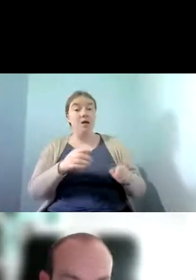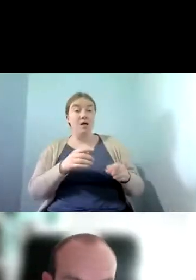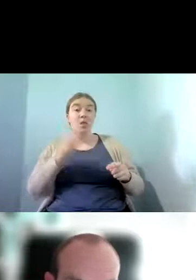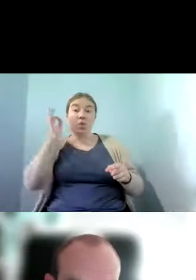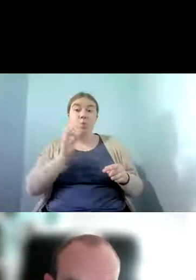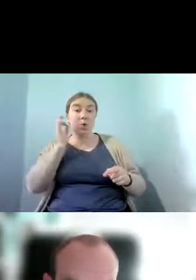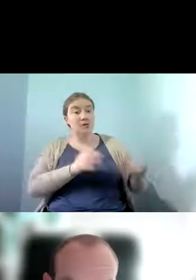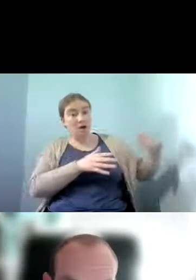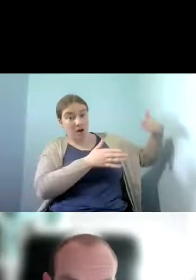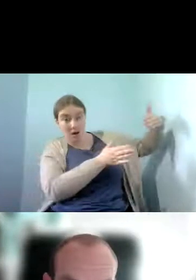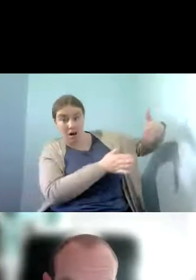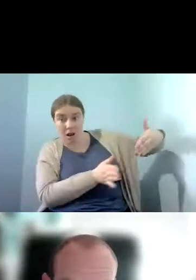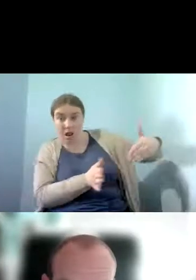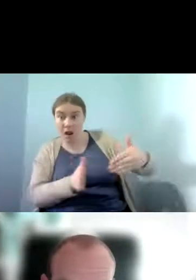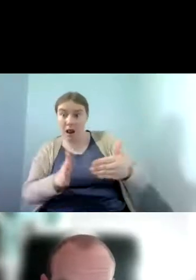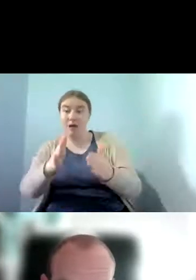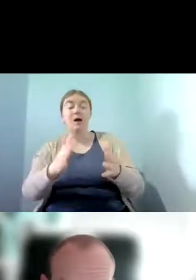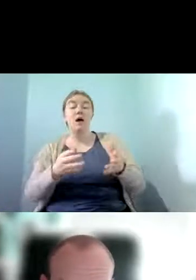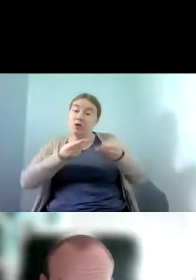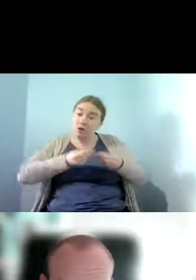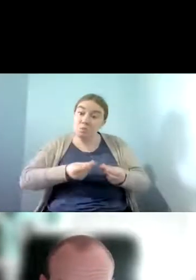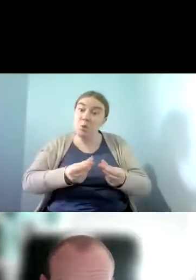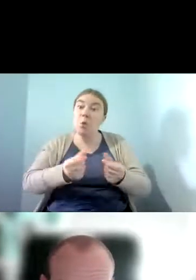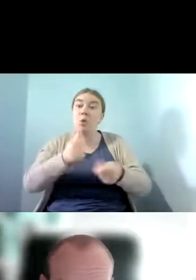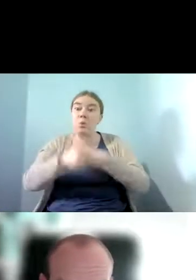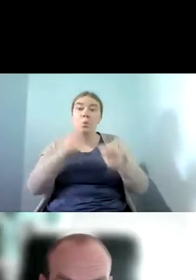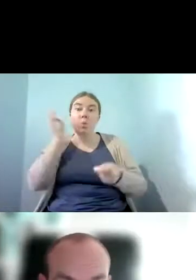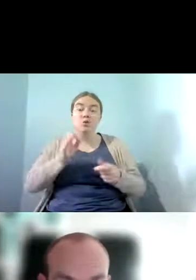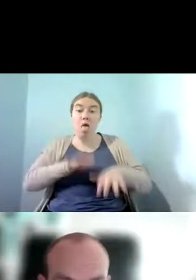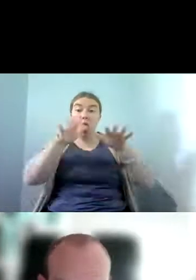designed to smooth the flow of water and stop fish from swimming up these channels